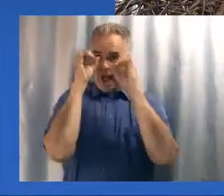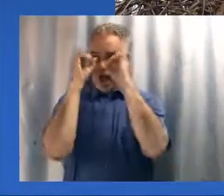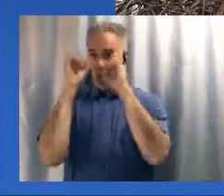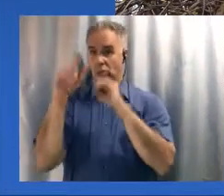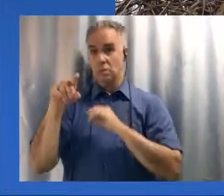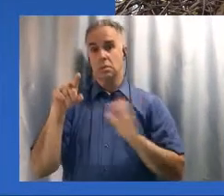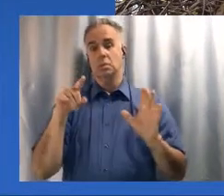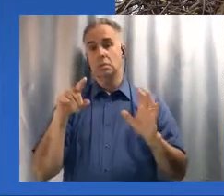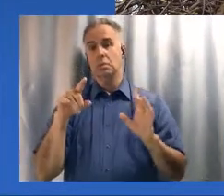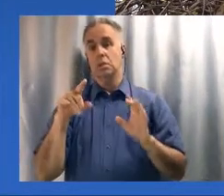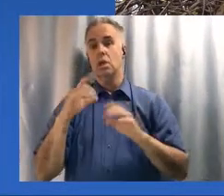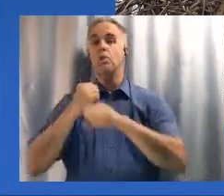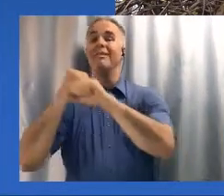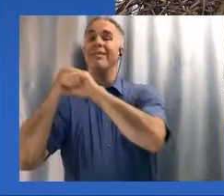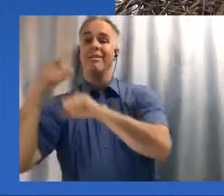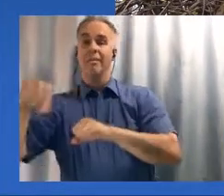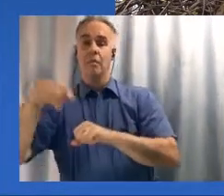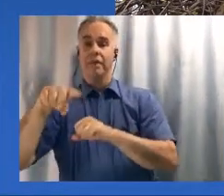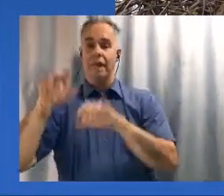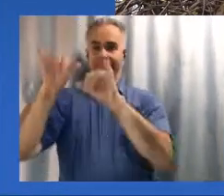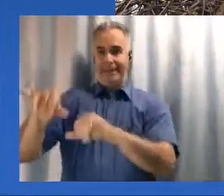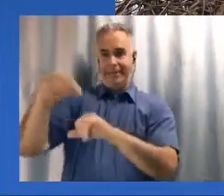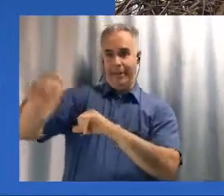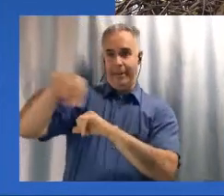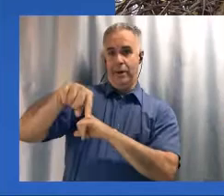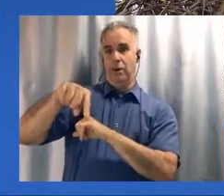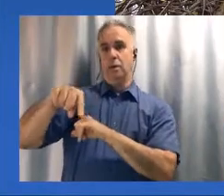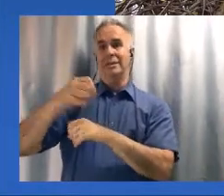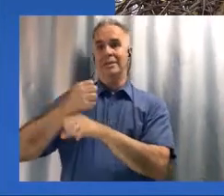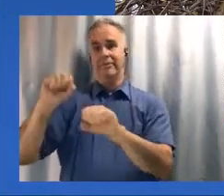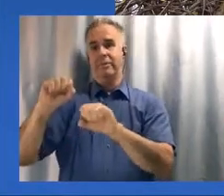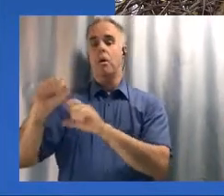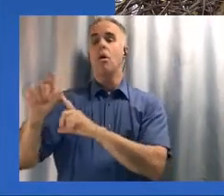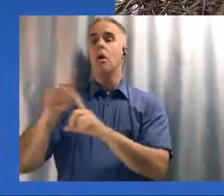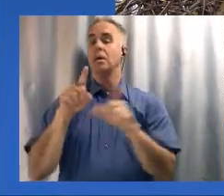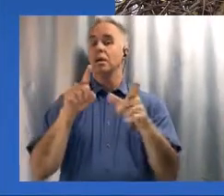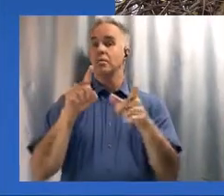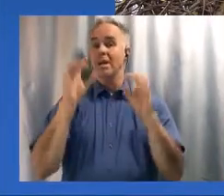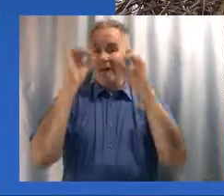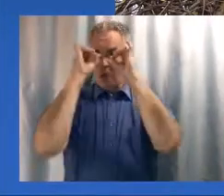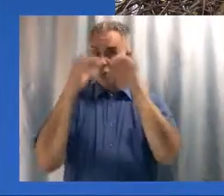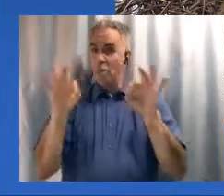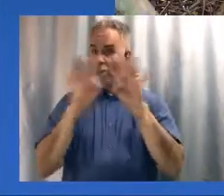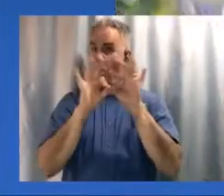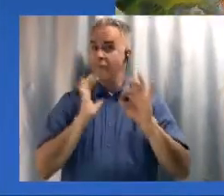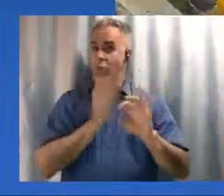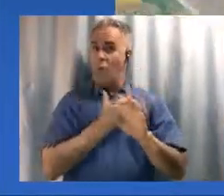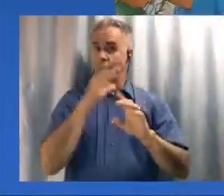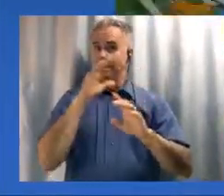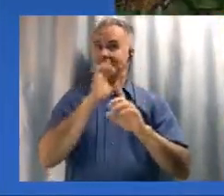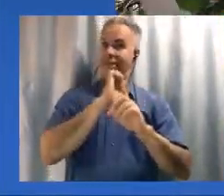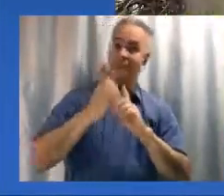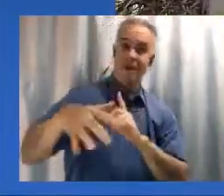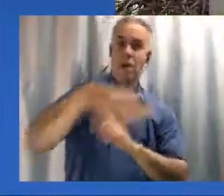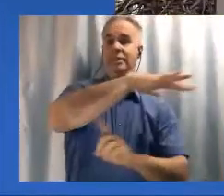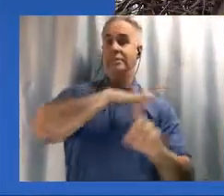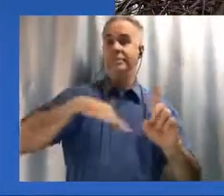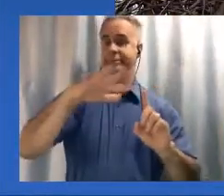for endangered owls. Owls play an important role in the balance of our natural world.